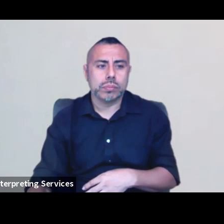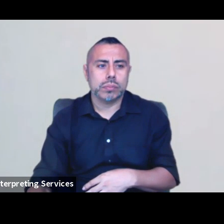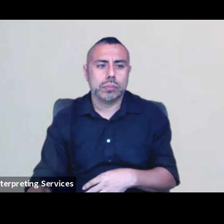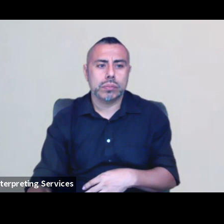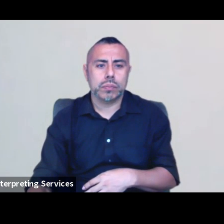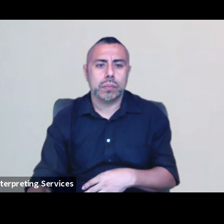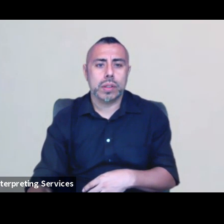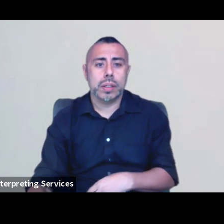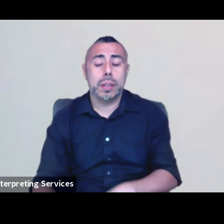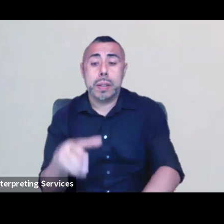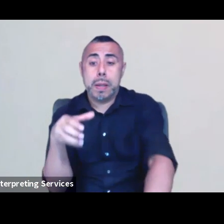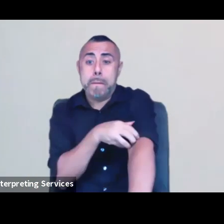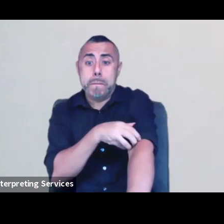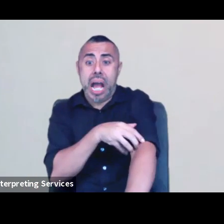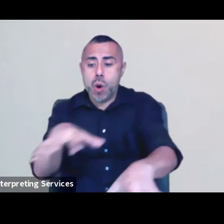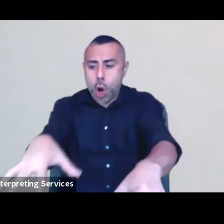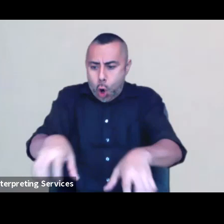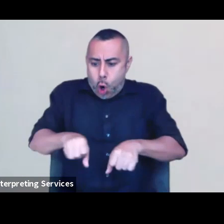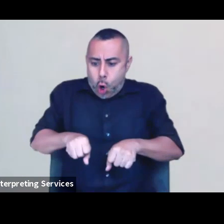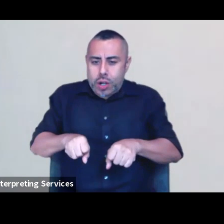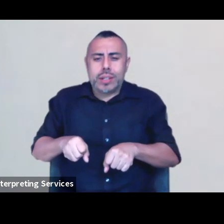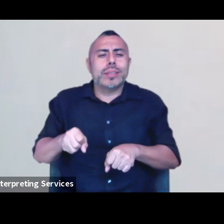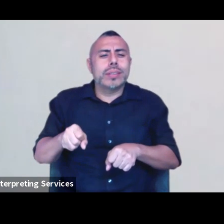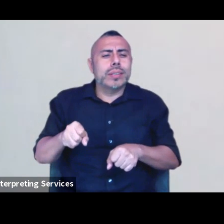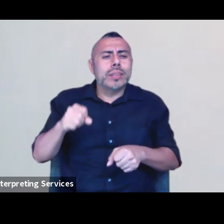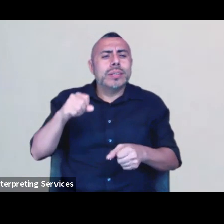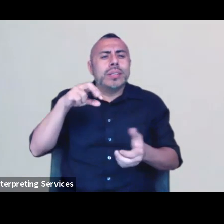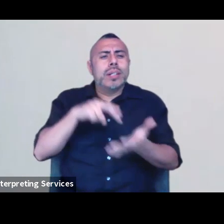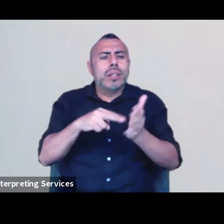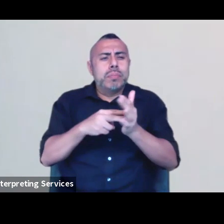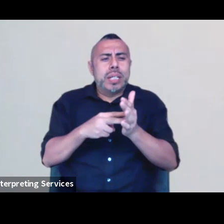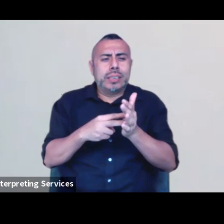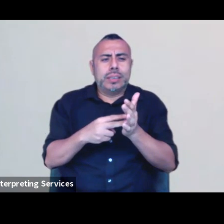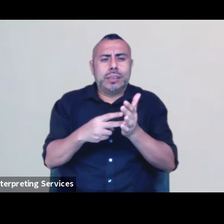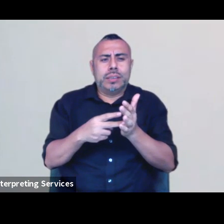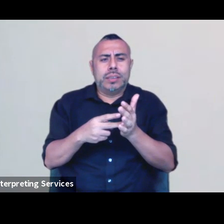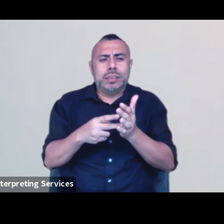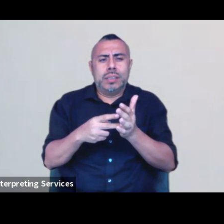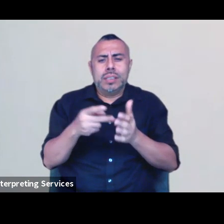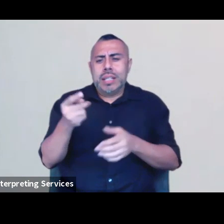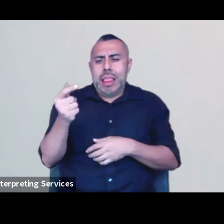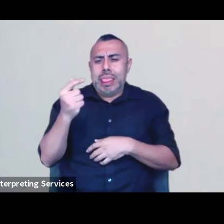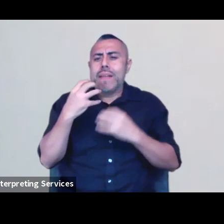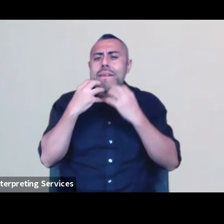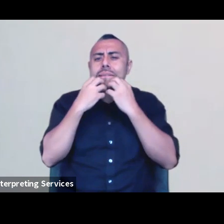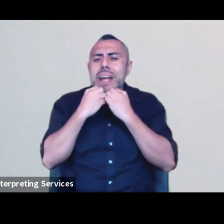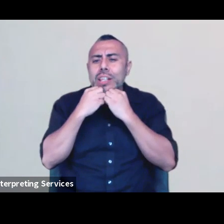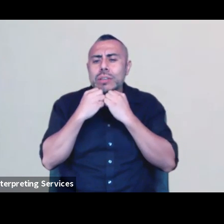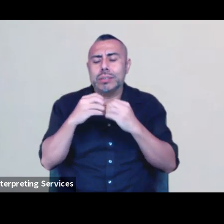This is quoting from the article. Those with power feel threatened when anyone suggests changes in how things should be done.